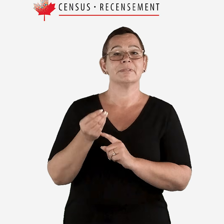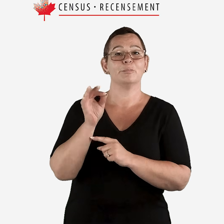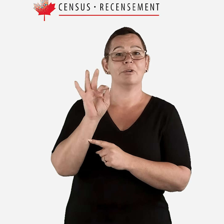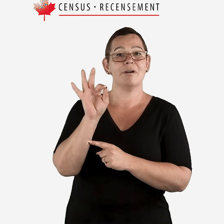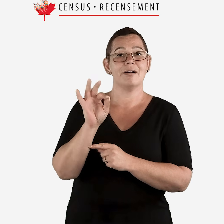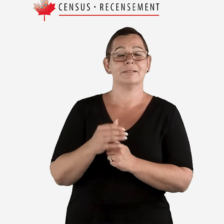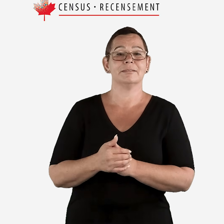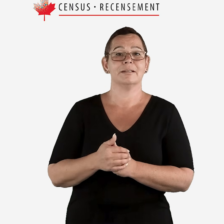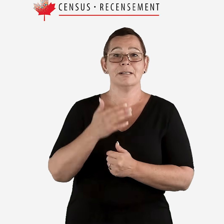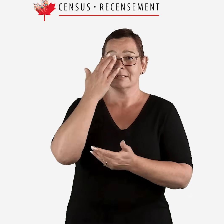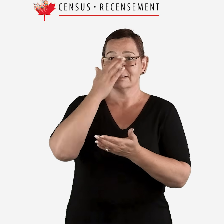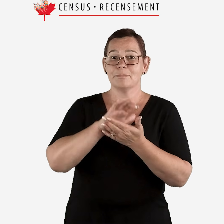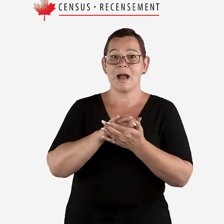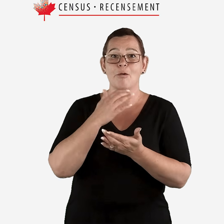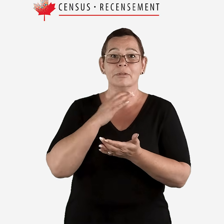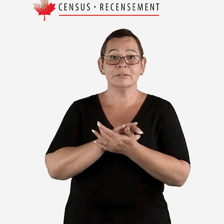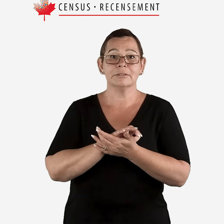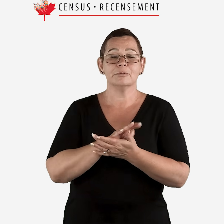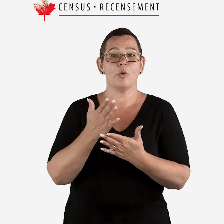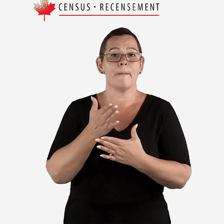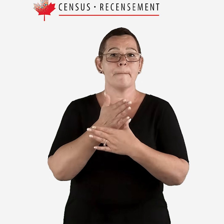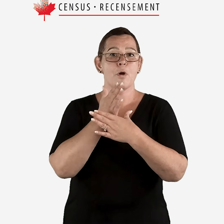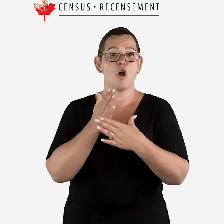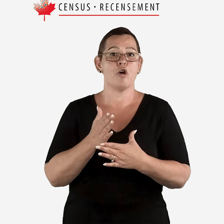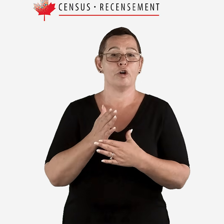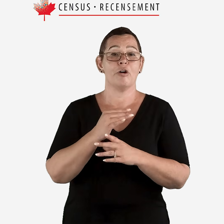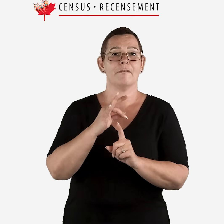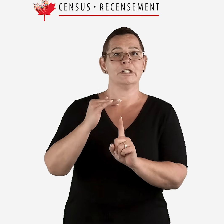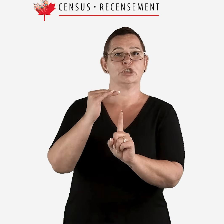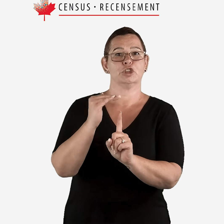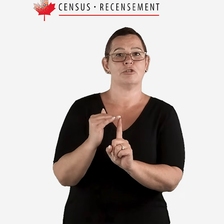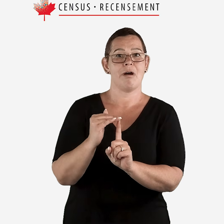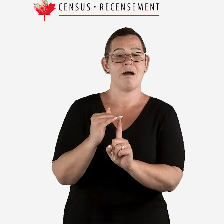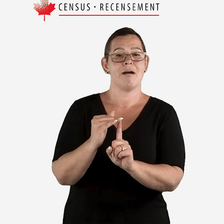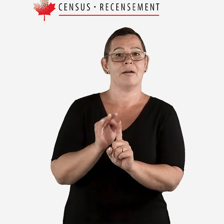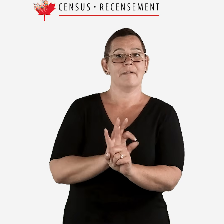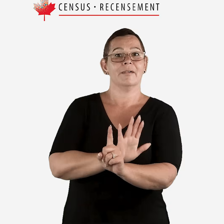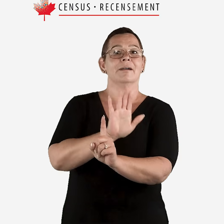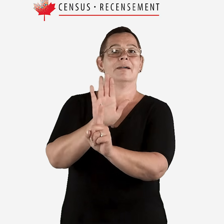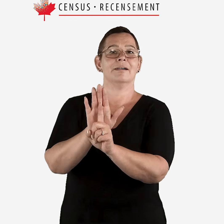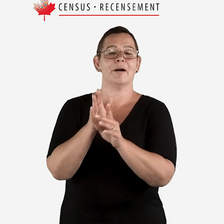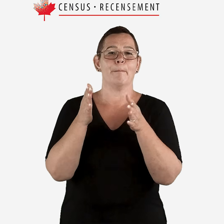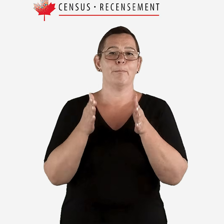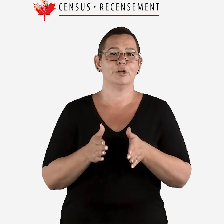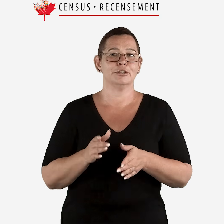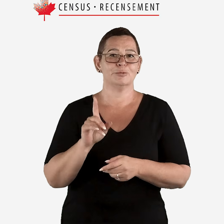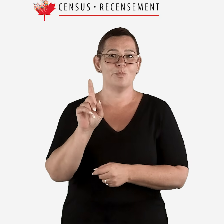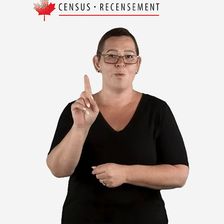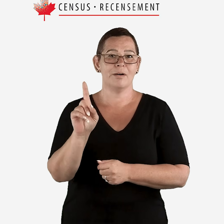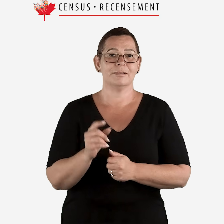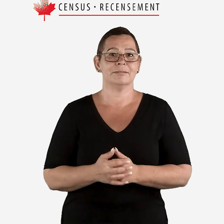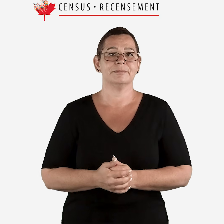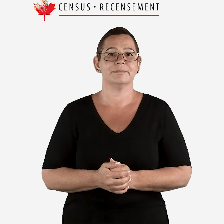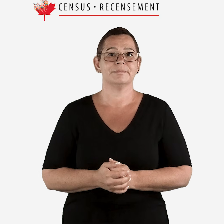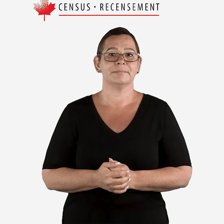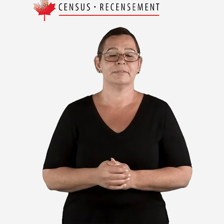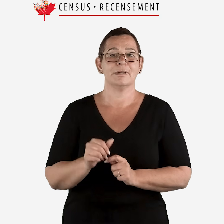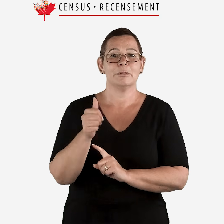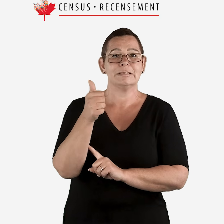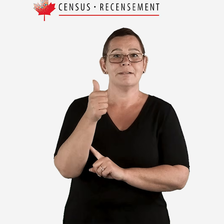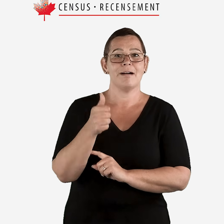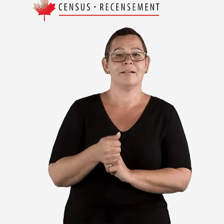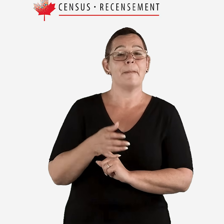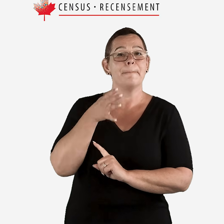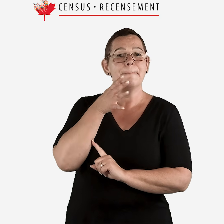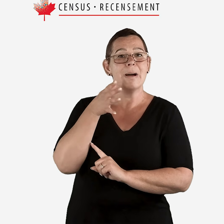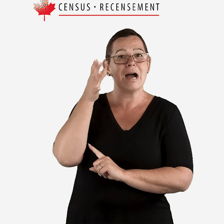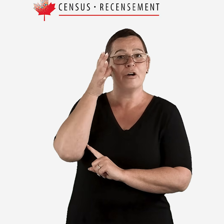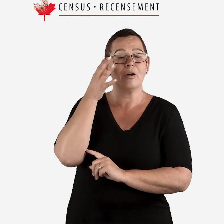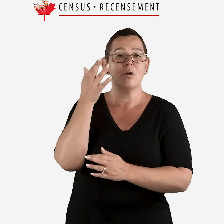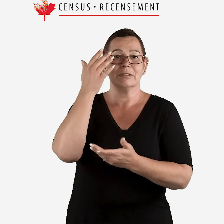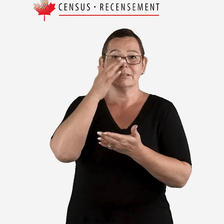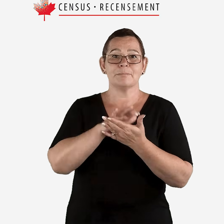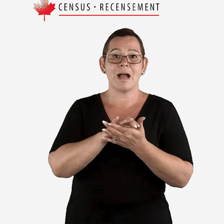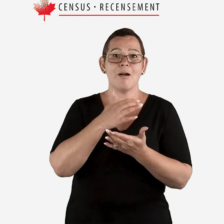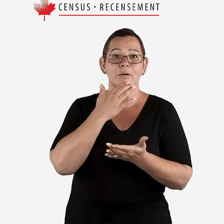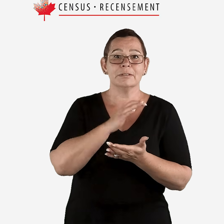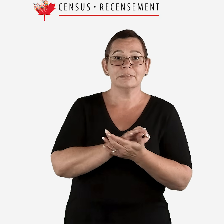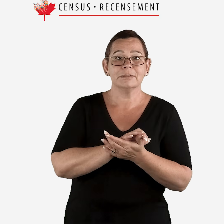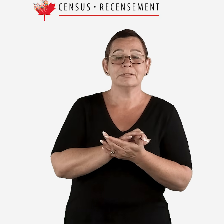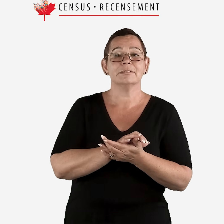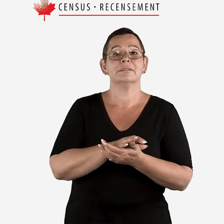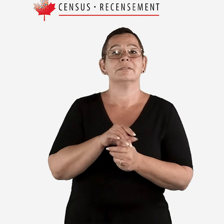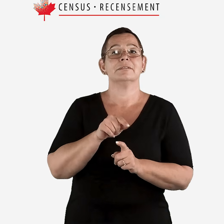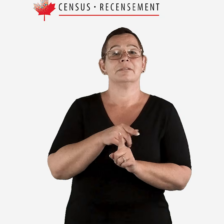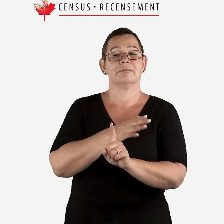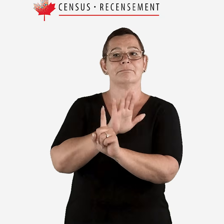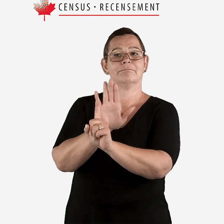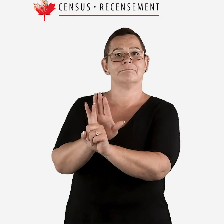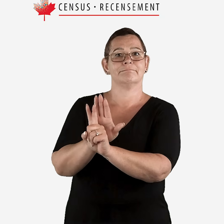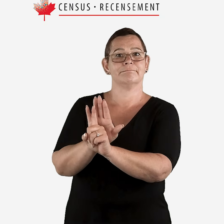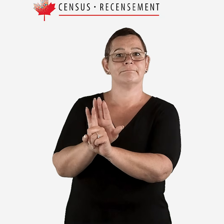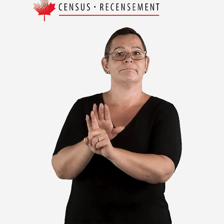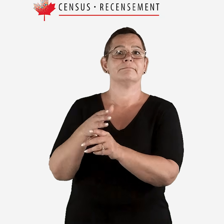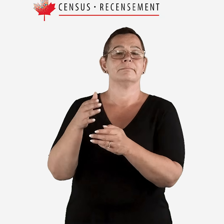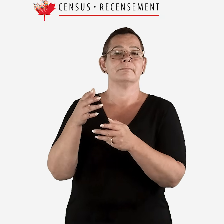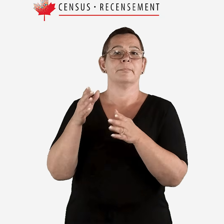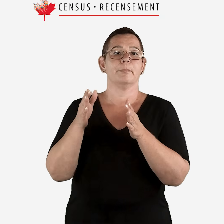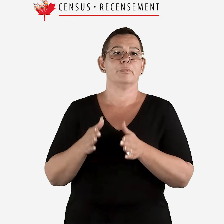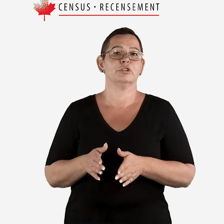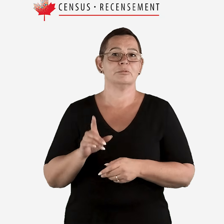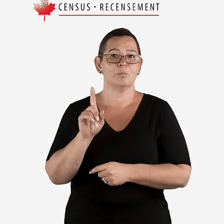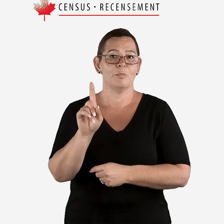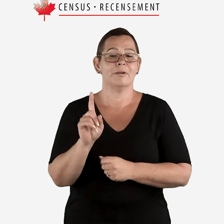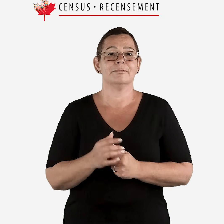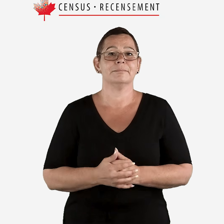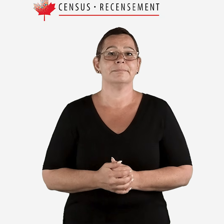Response option 9: Spouse or partner of child of Person 1 Response option 10: Parent of spouse or partner of Person 1